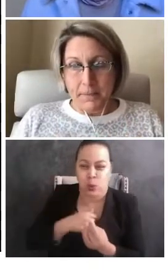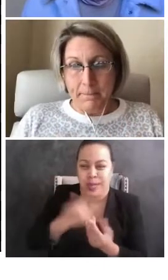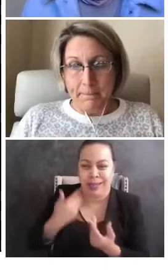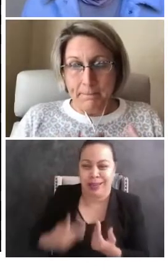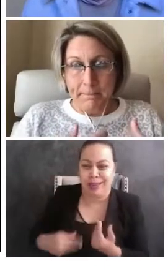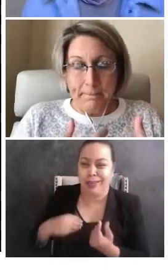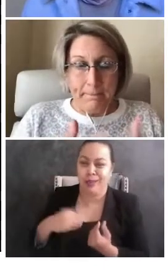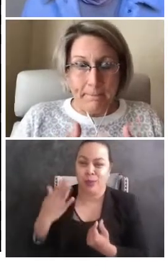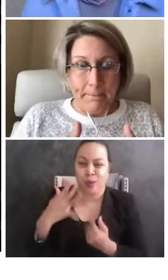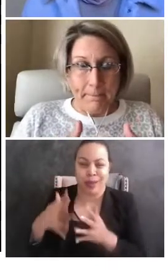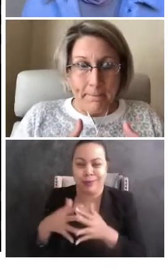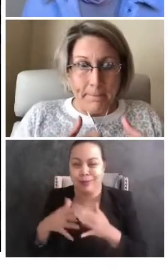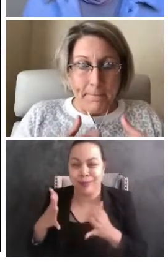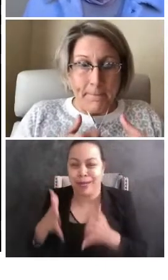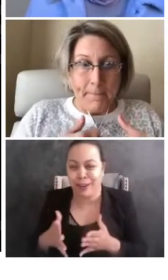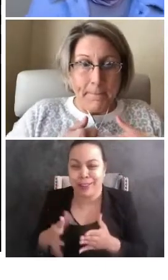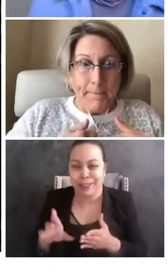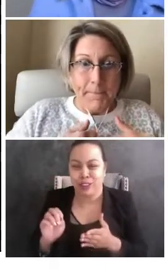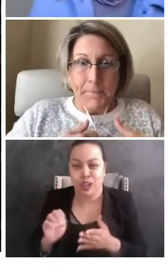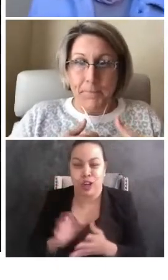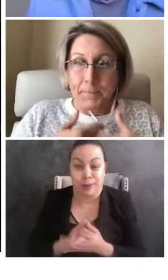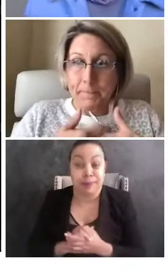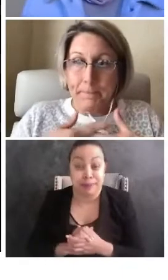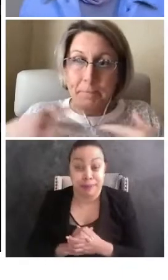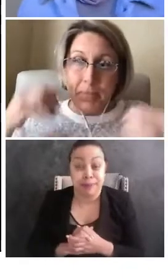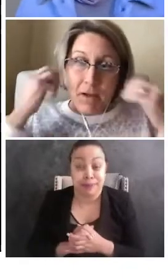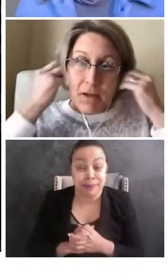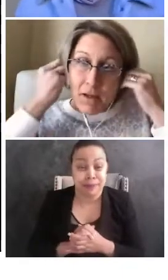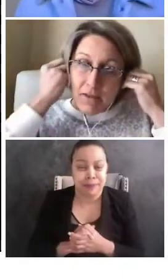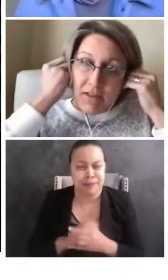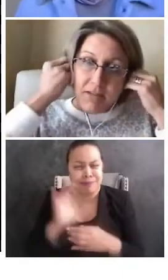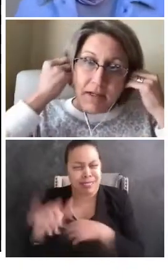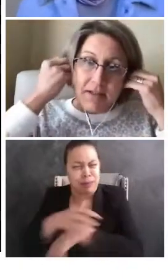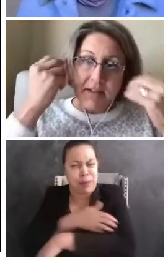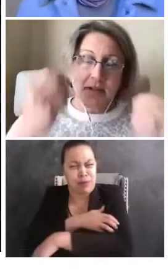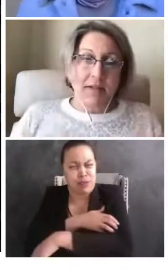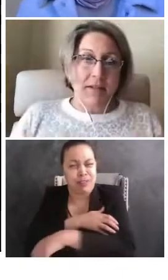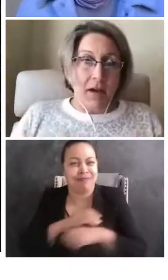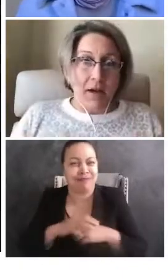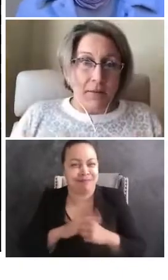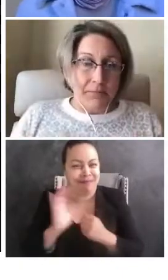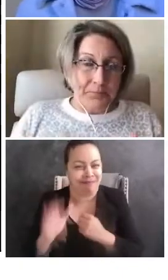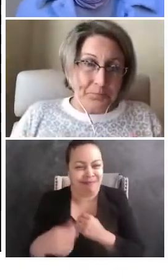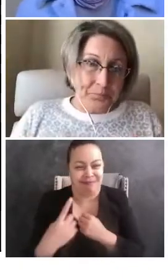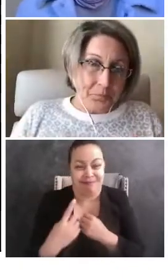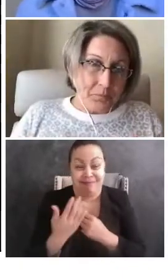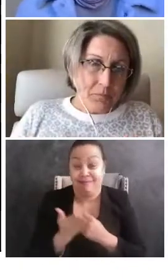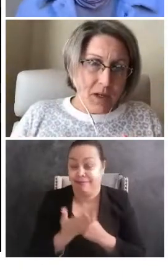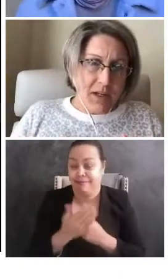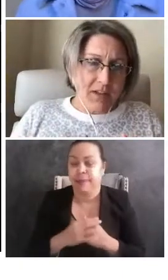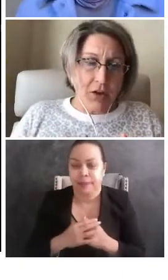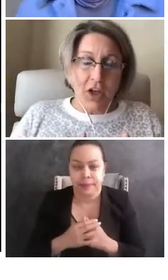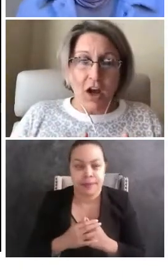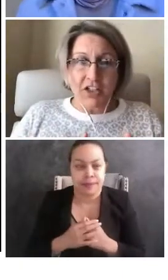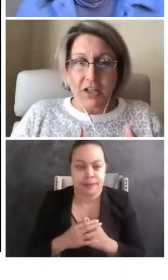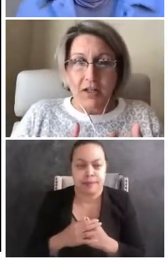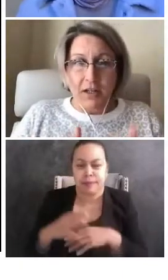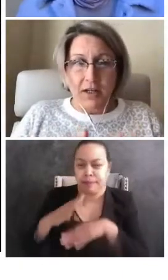Jeffrey: Powerful. Extremely powerful. Kim: This piece is called Caution.